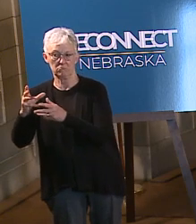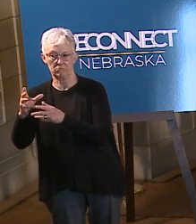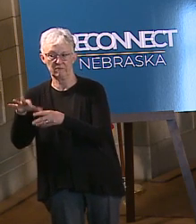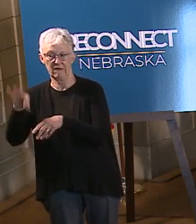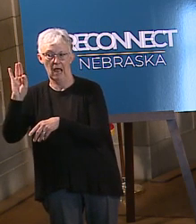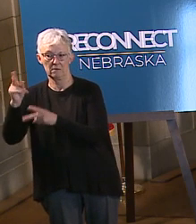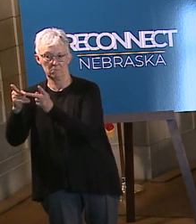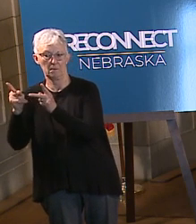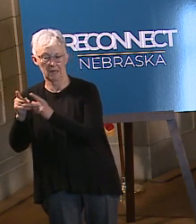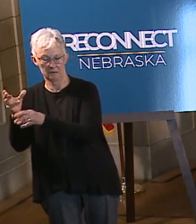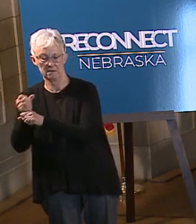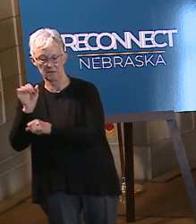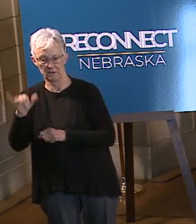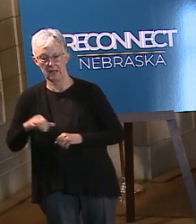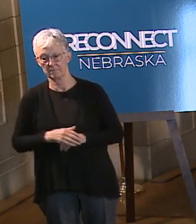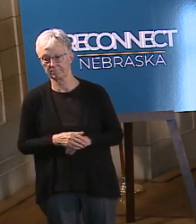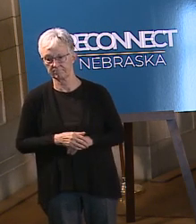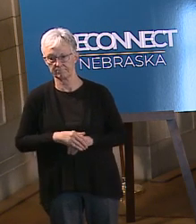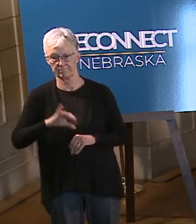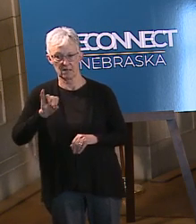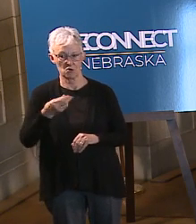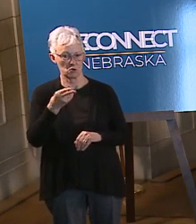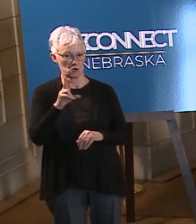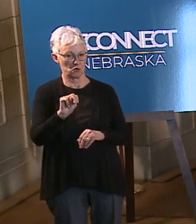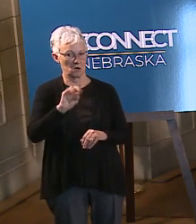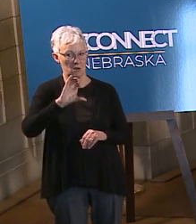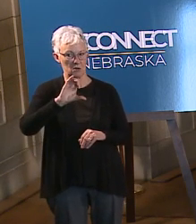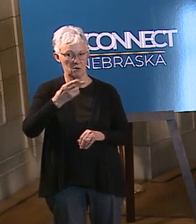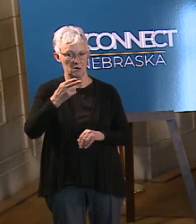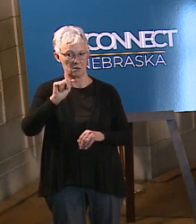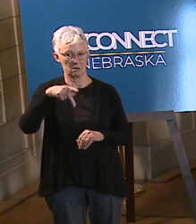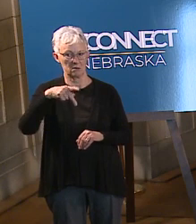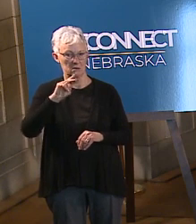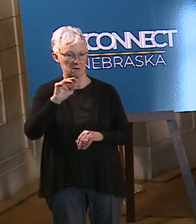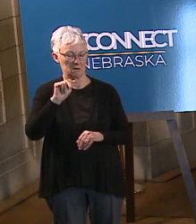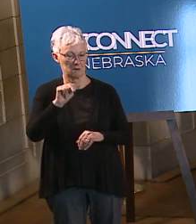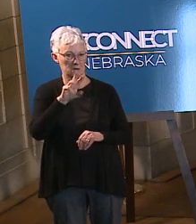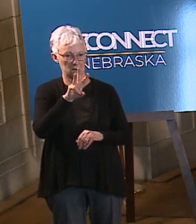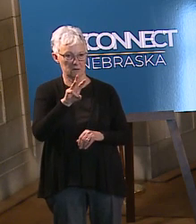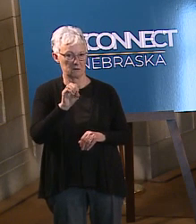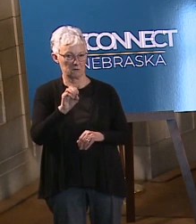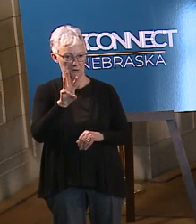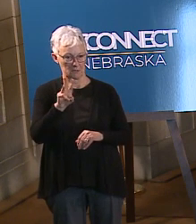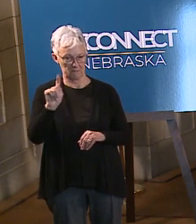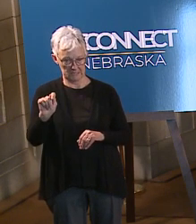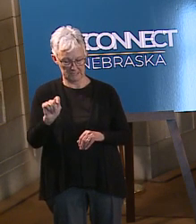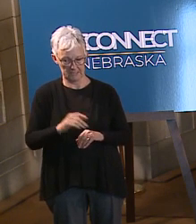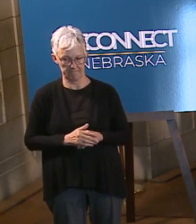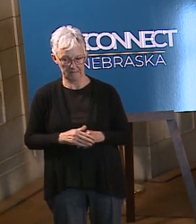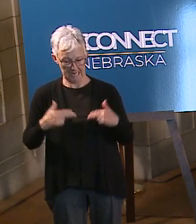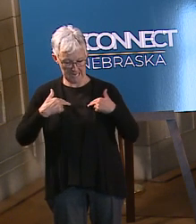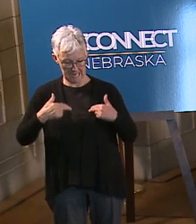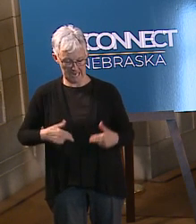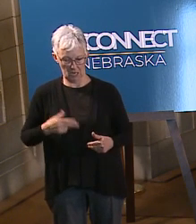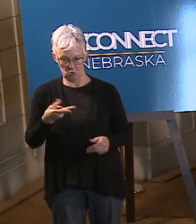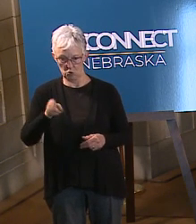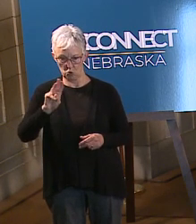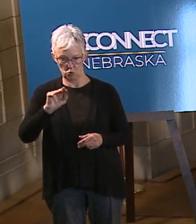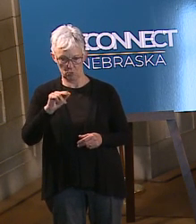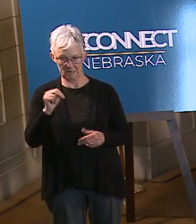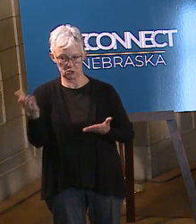ACCESSIBLE FOR PEOPLE TO GET IT